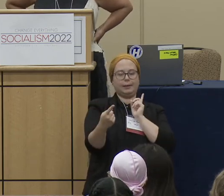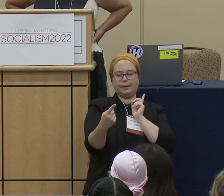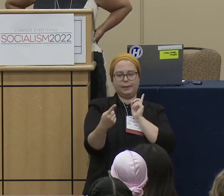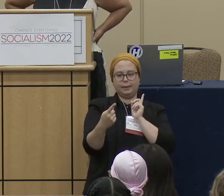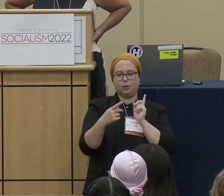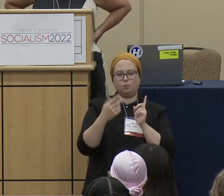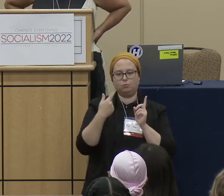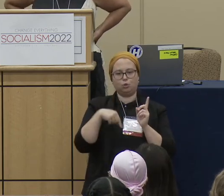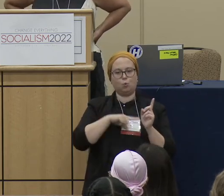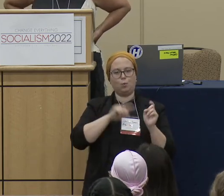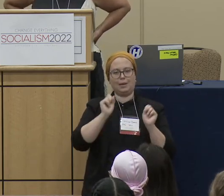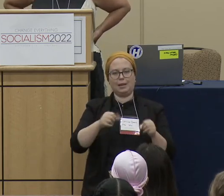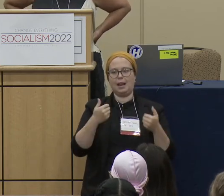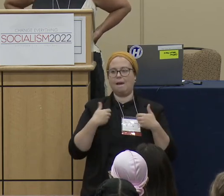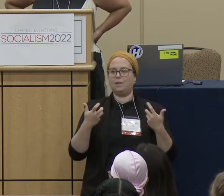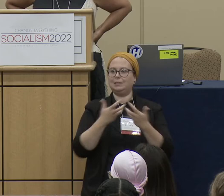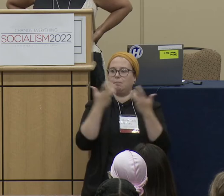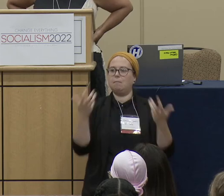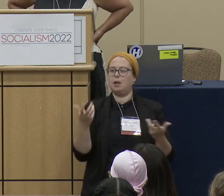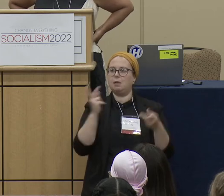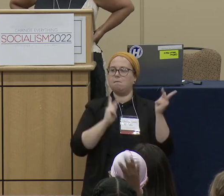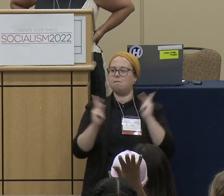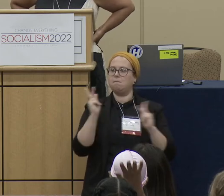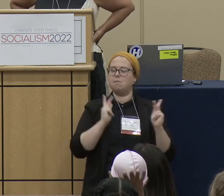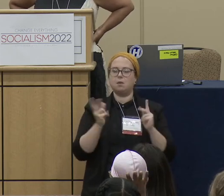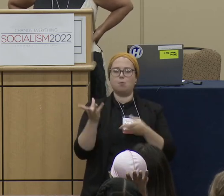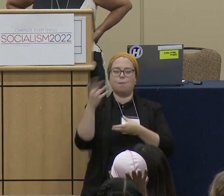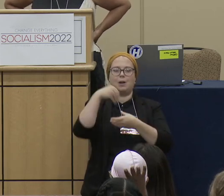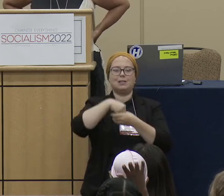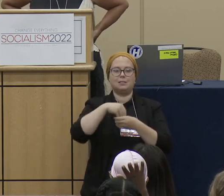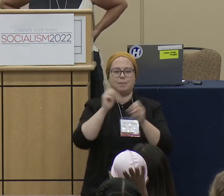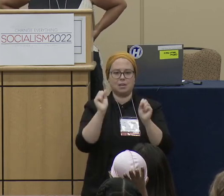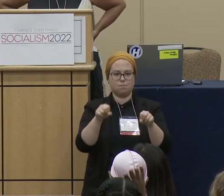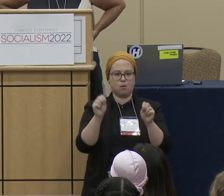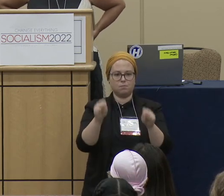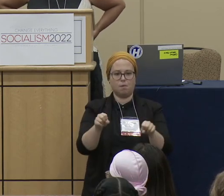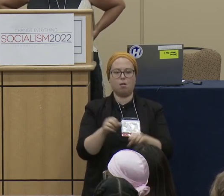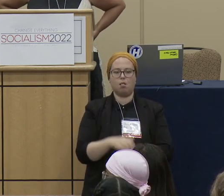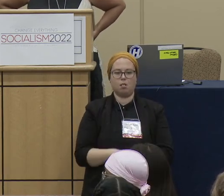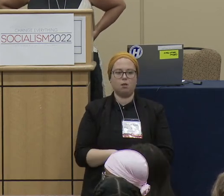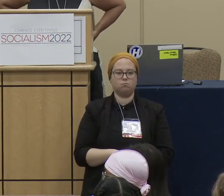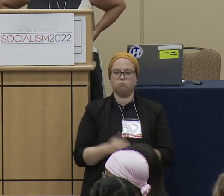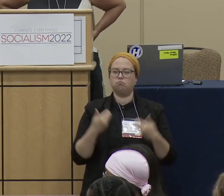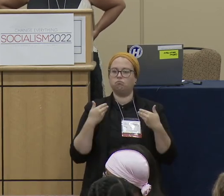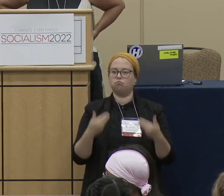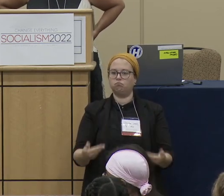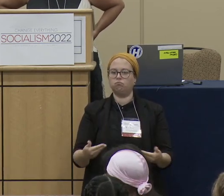over that . It's not because I disagree with what you're saying. Just so we can have as many folks participate as